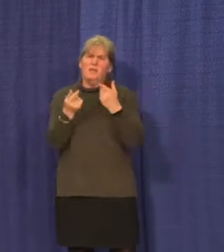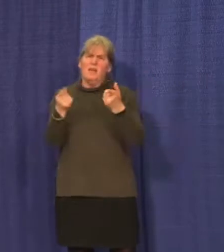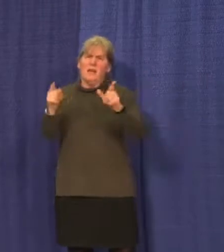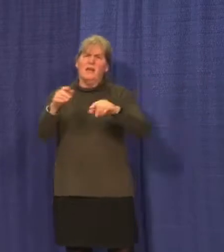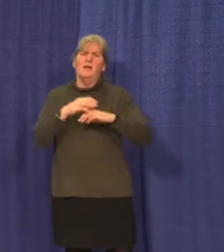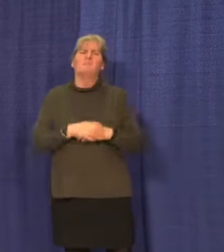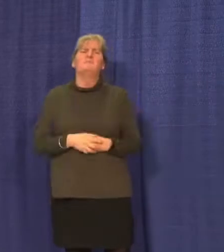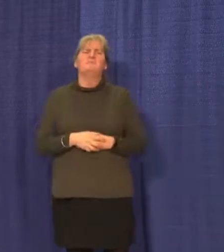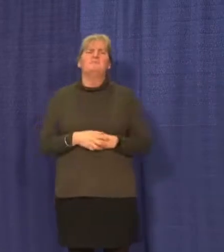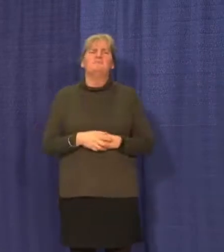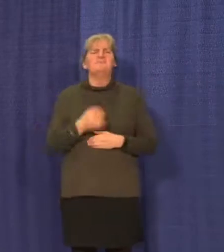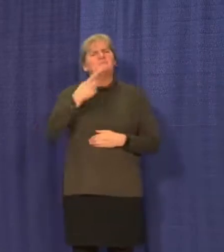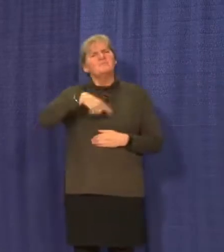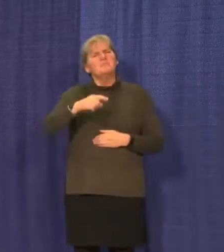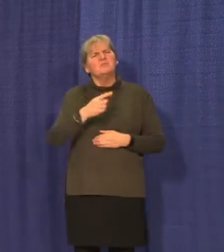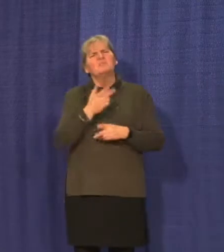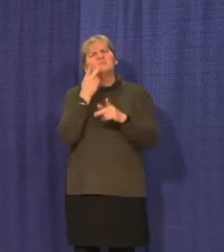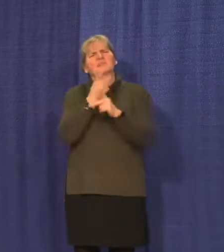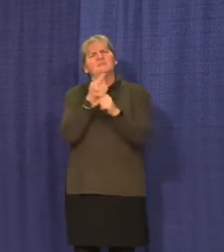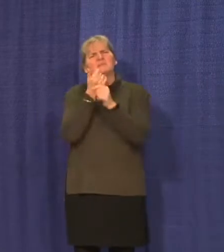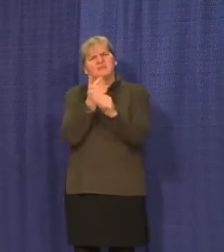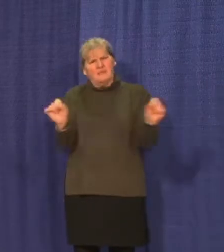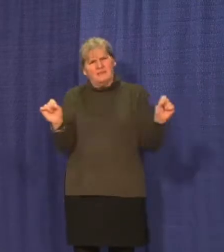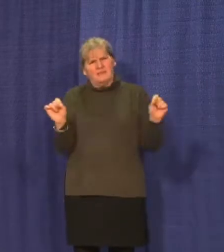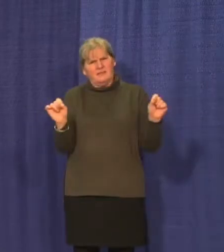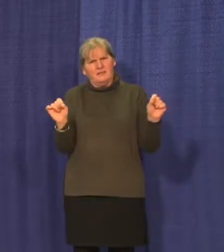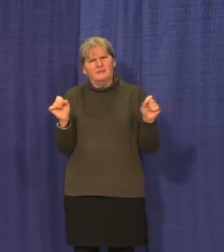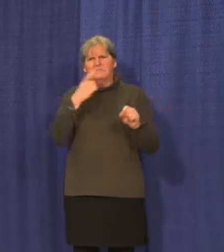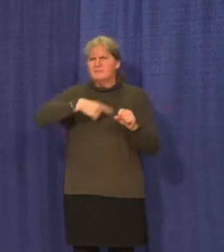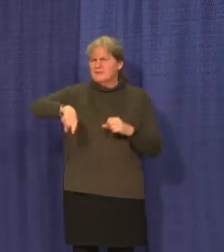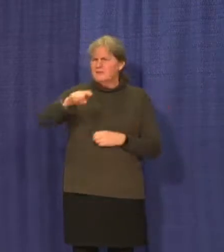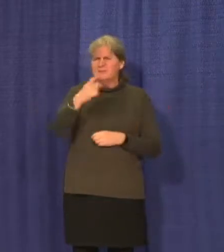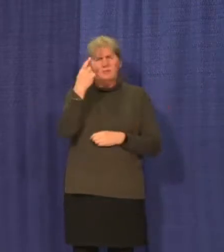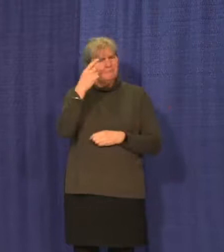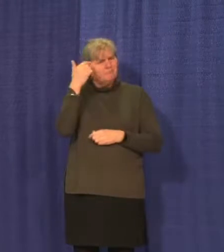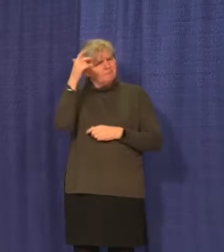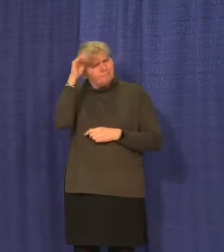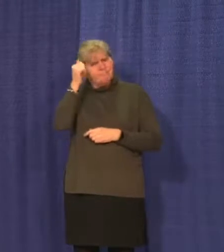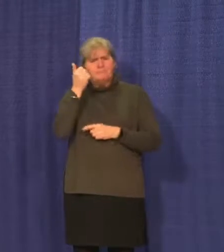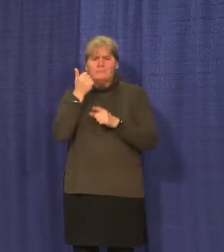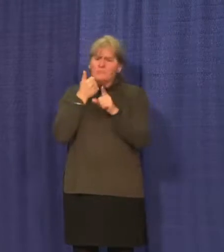continue to do our part to keep follow Yukoners safe, and for those of you who have been diligently following the Safe